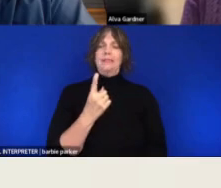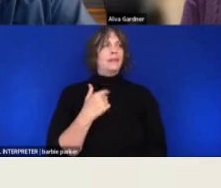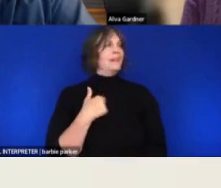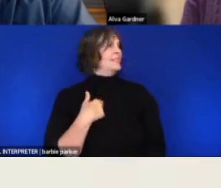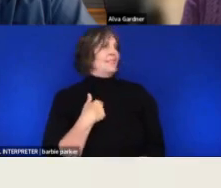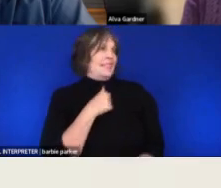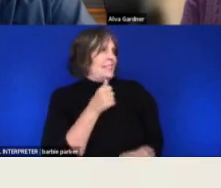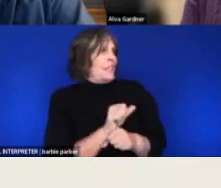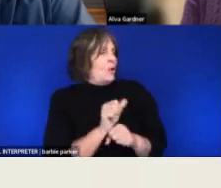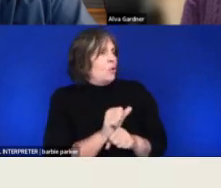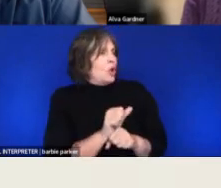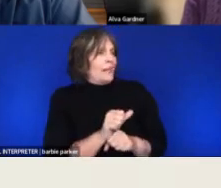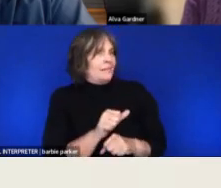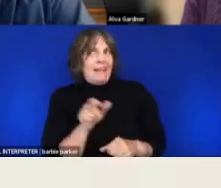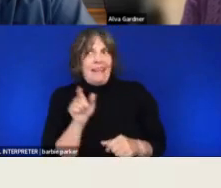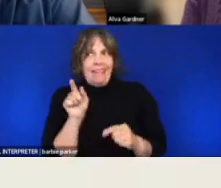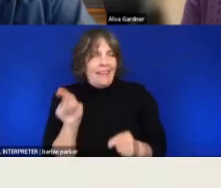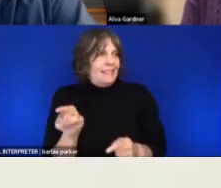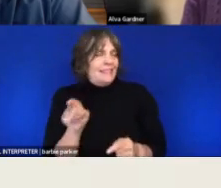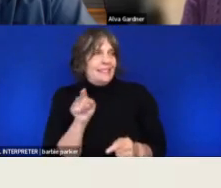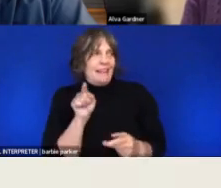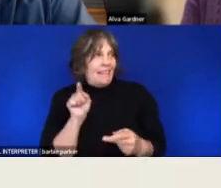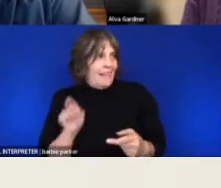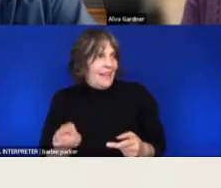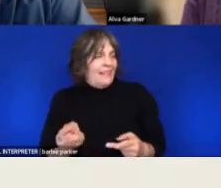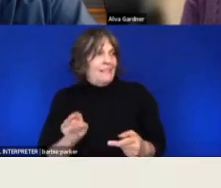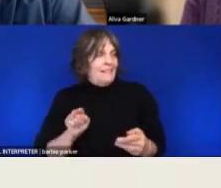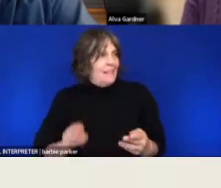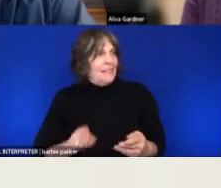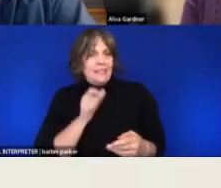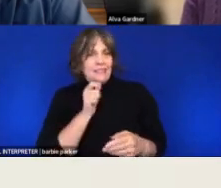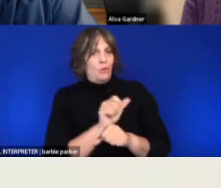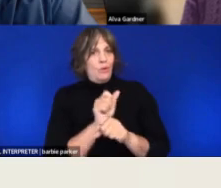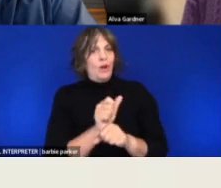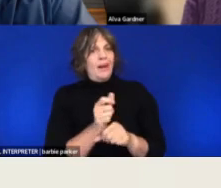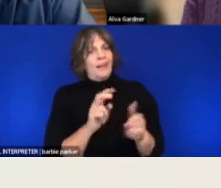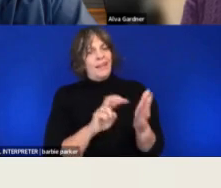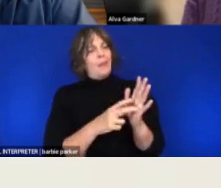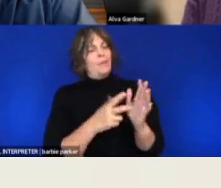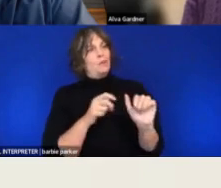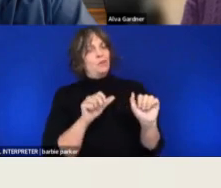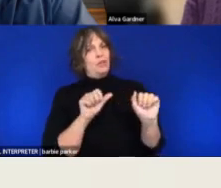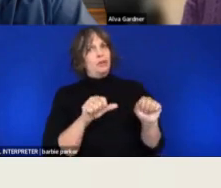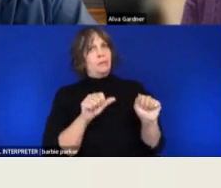This isn't working. We should be doing this differently, being able to see those people as an